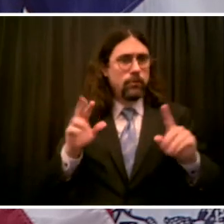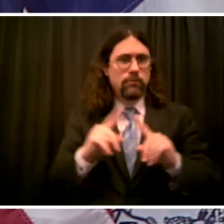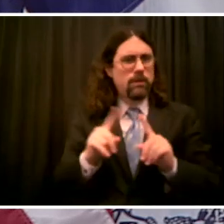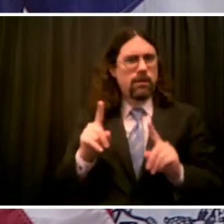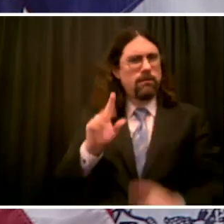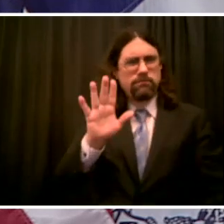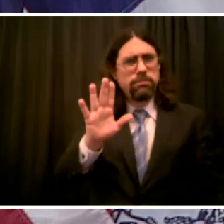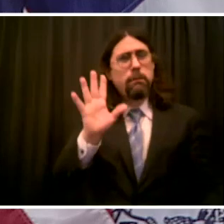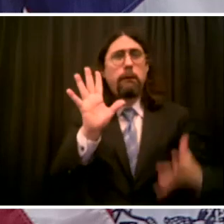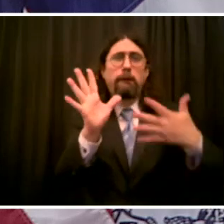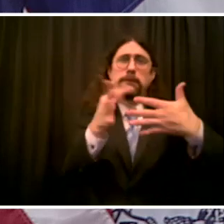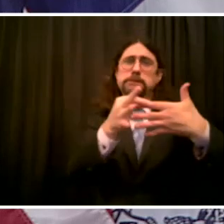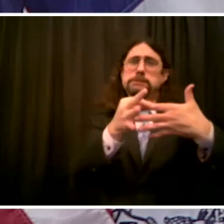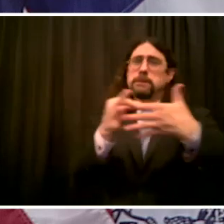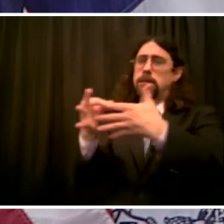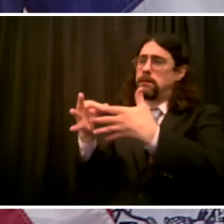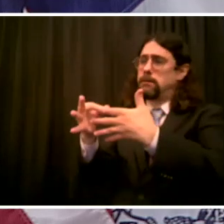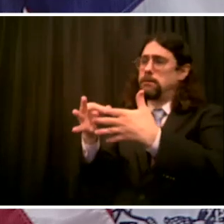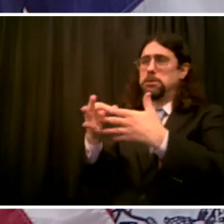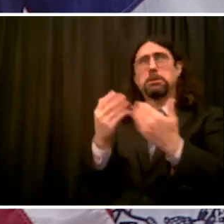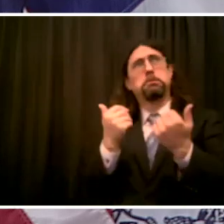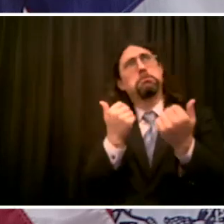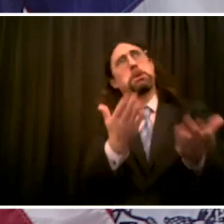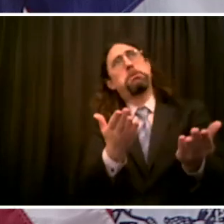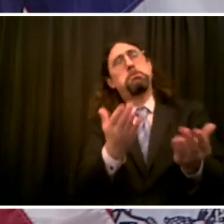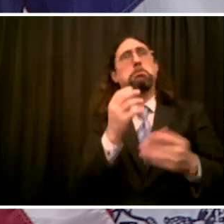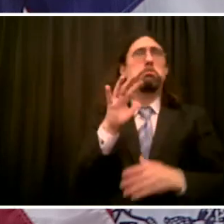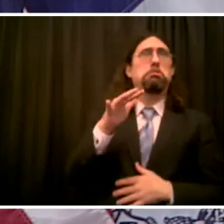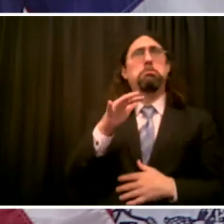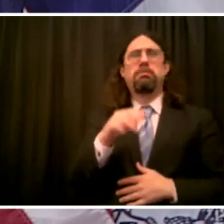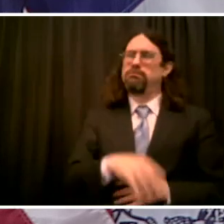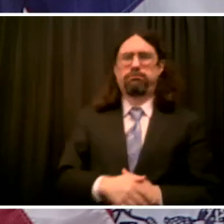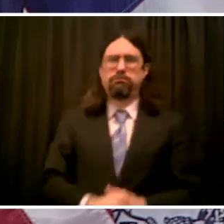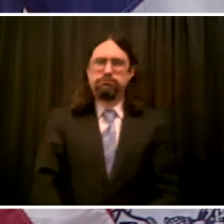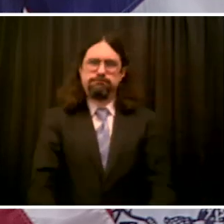OF TMEI BUT IT'S ALWAYS GOOD TO LCARIFY. WE'RE TAKING THEM LITERALLY.